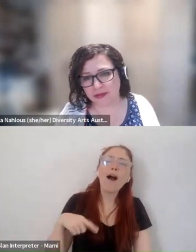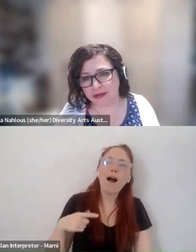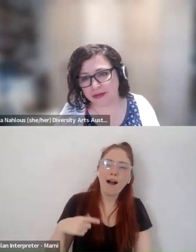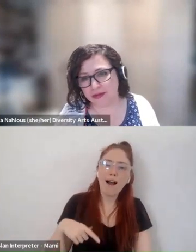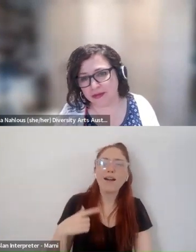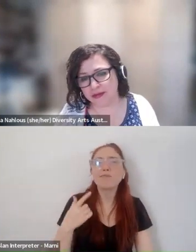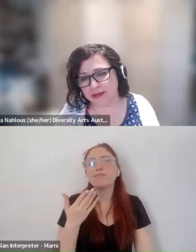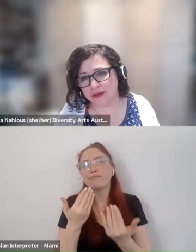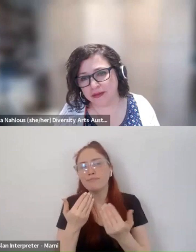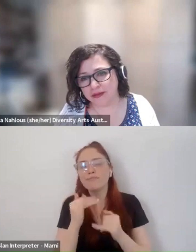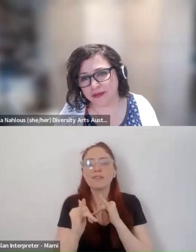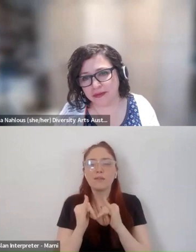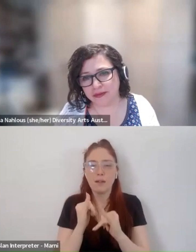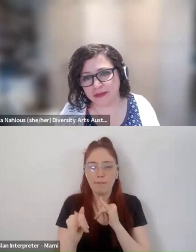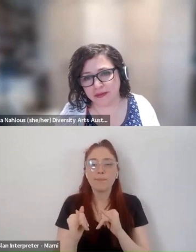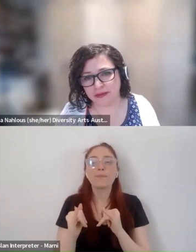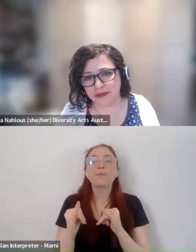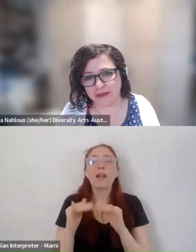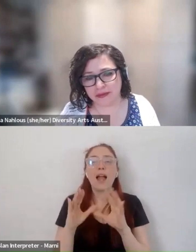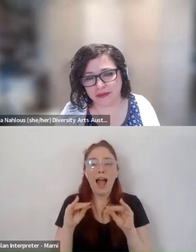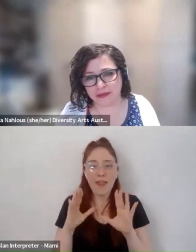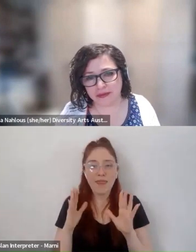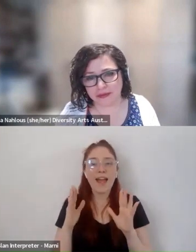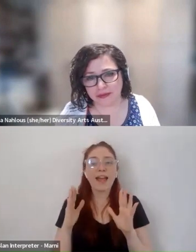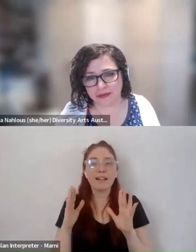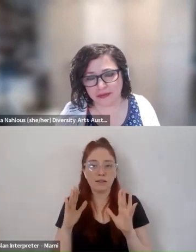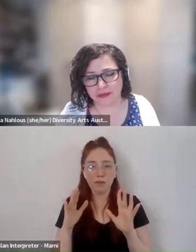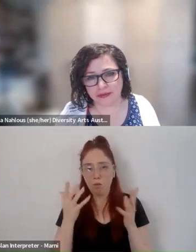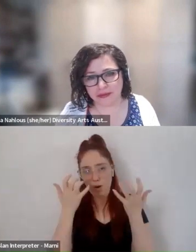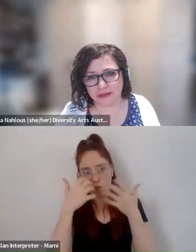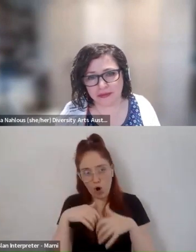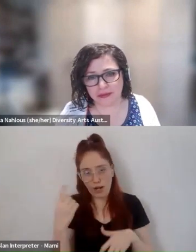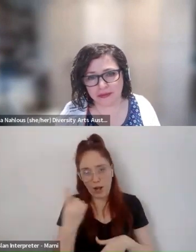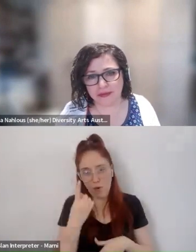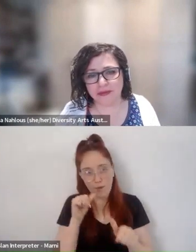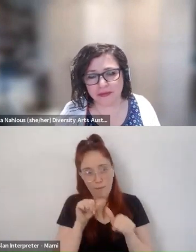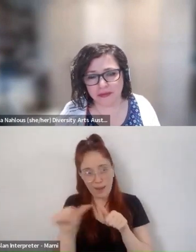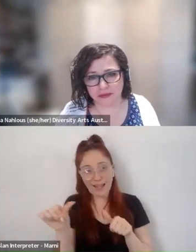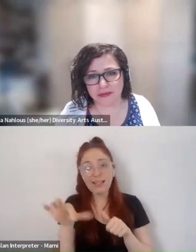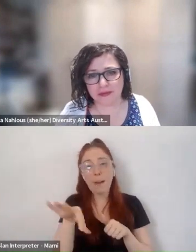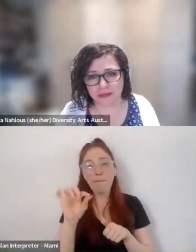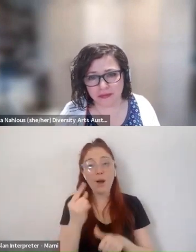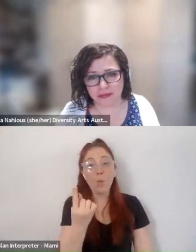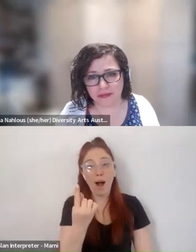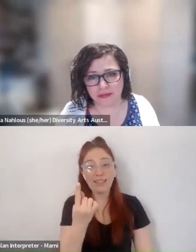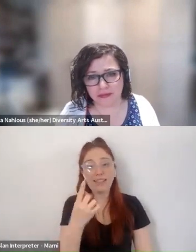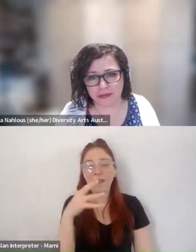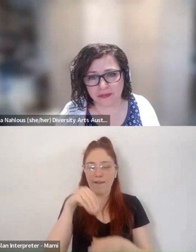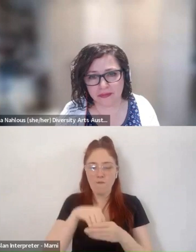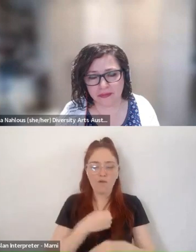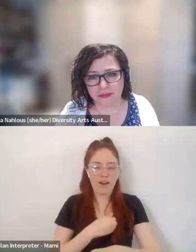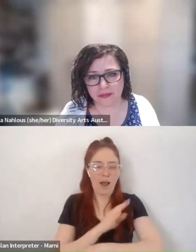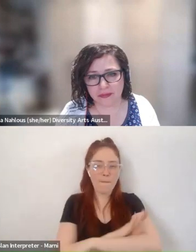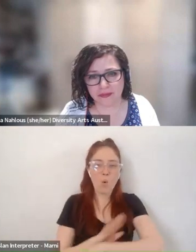we then make a selection. And then we invite that person to join our board for a year. And they come, they don't have